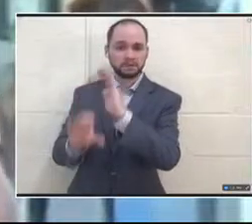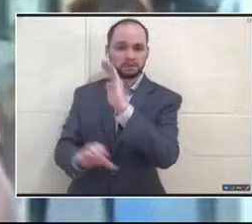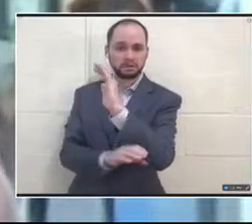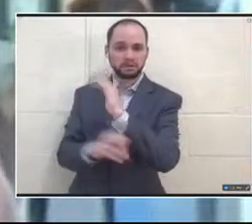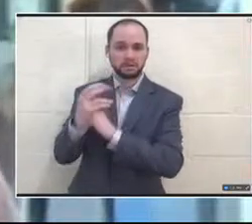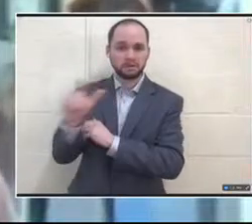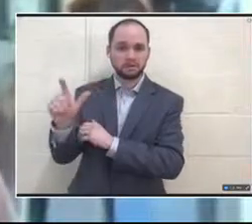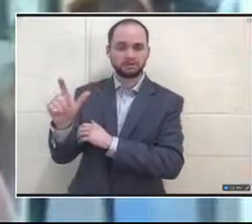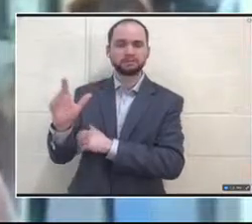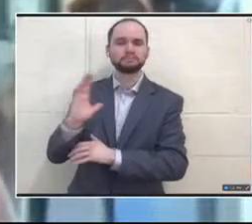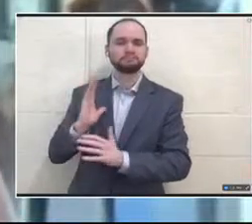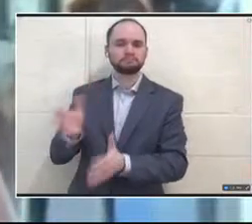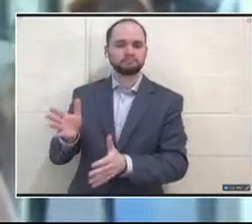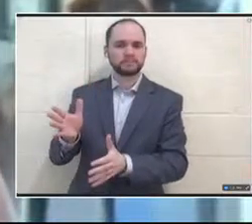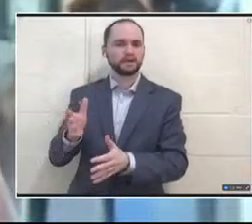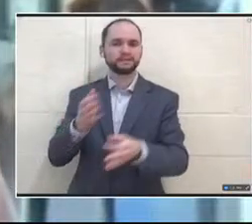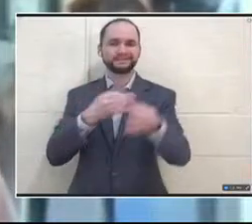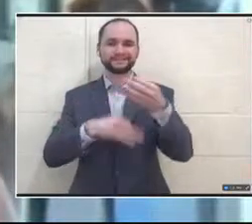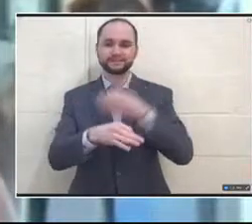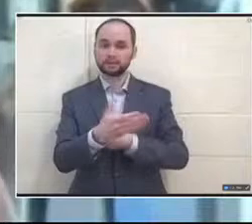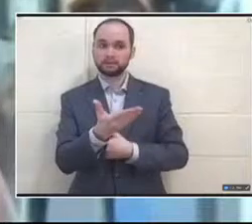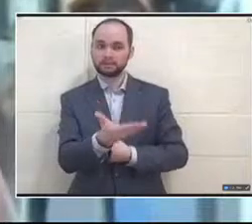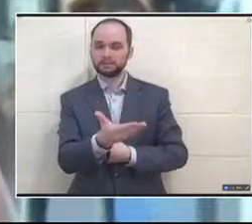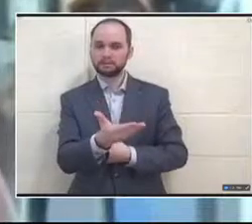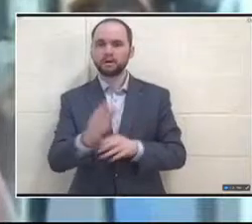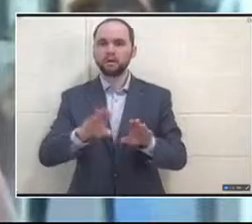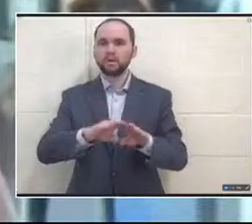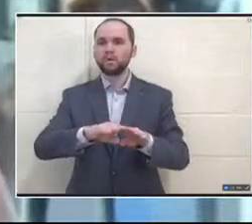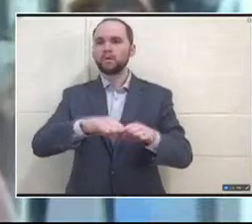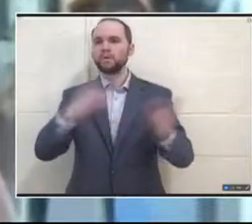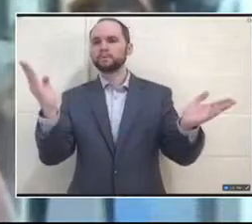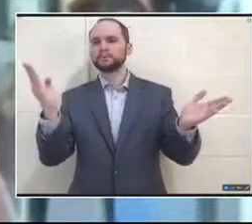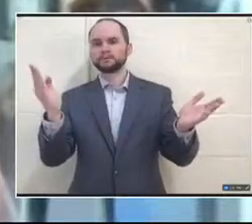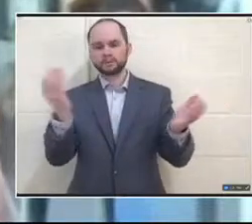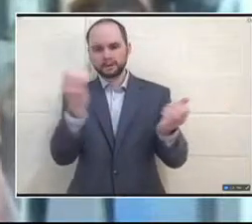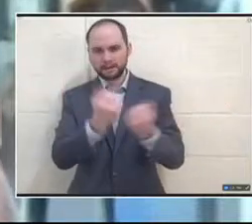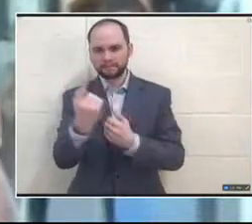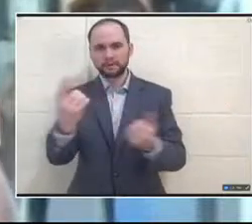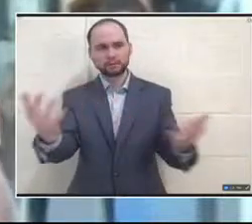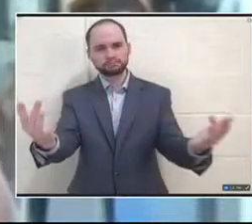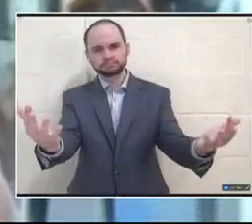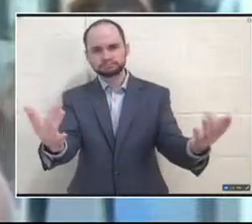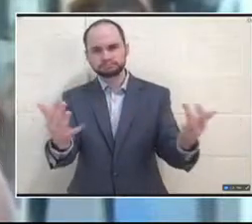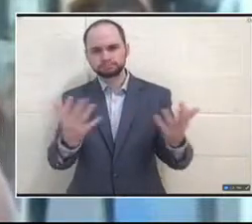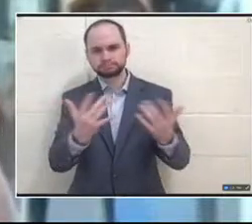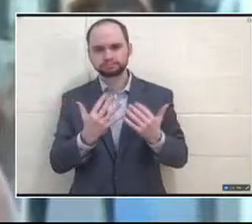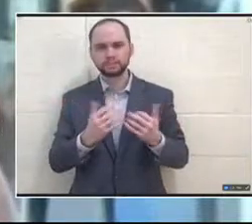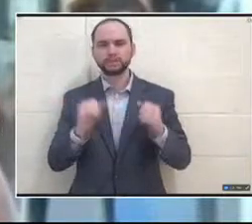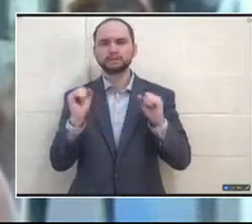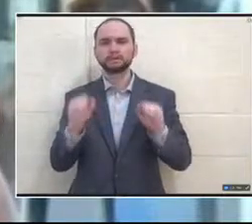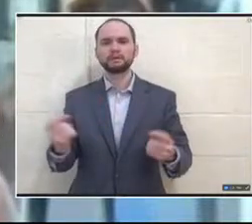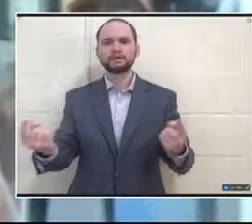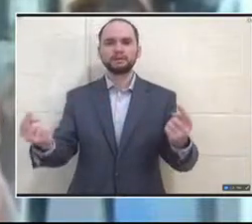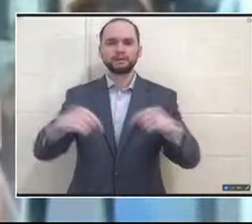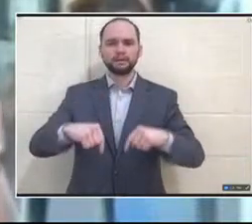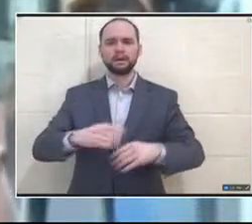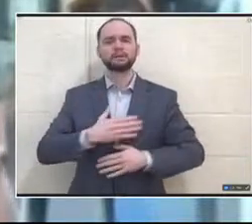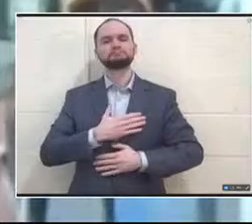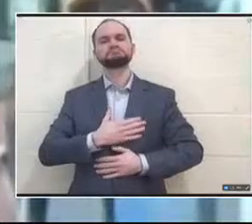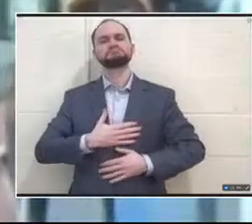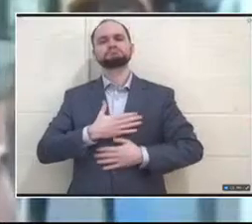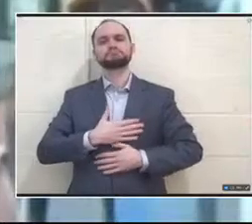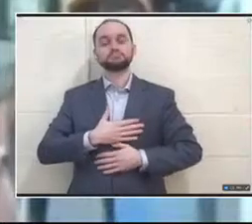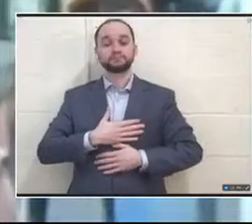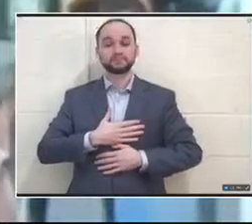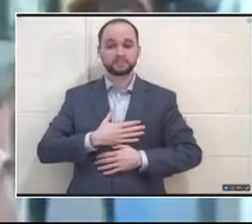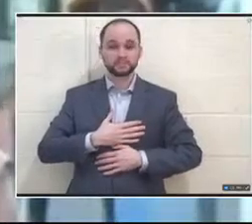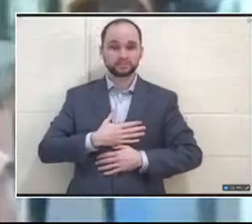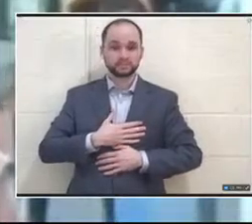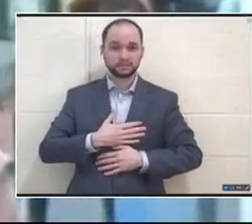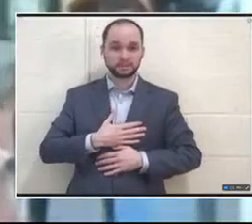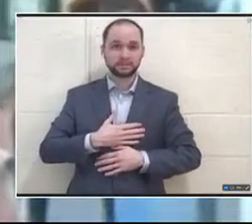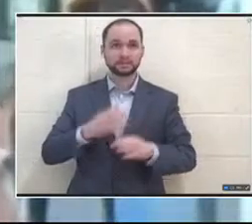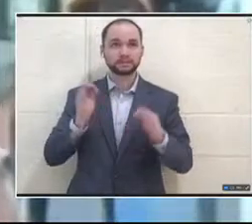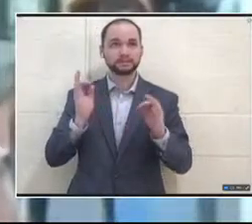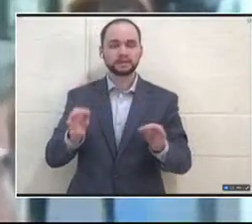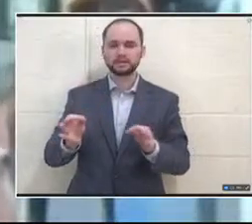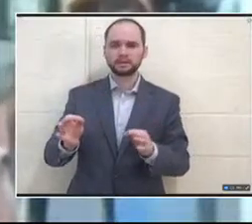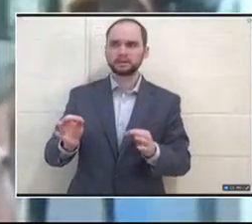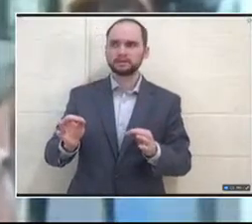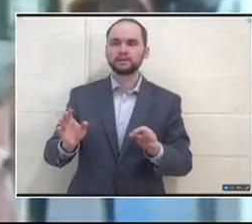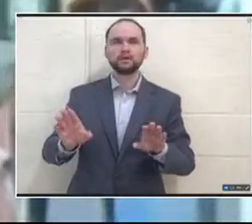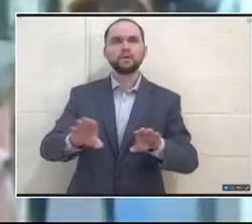That it would be an open setting for everyone to enjoy on one day in the open air. What they felt